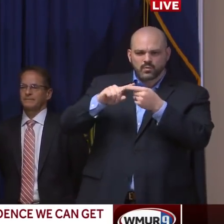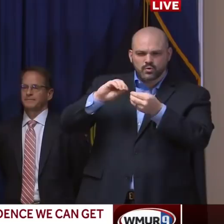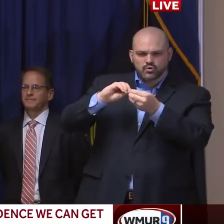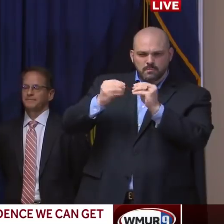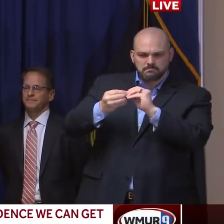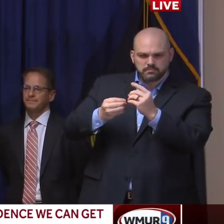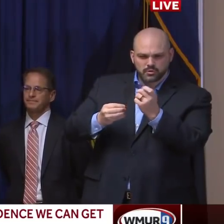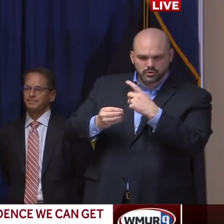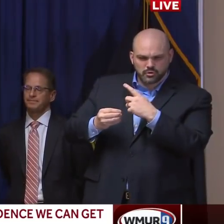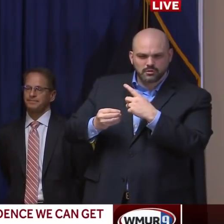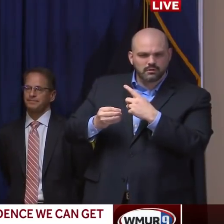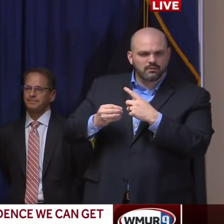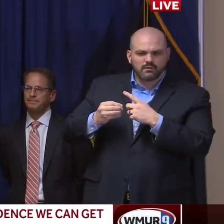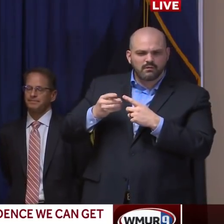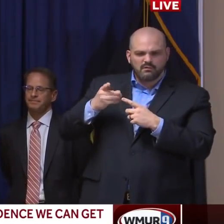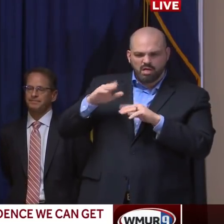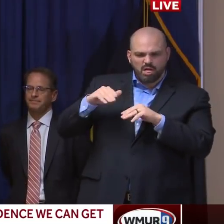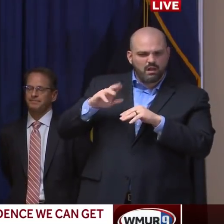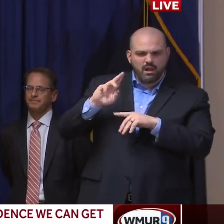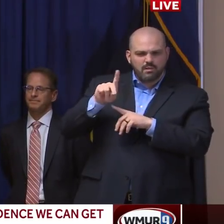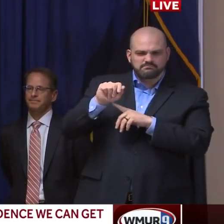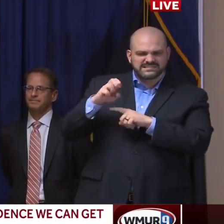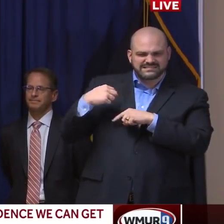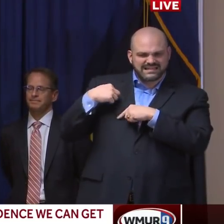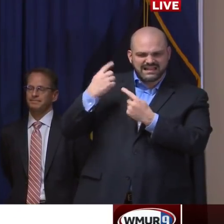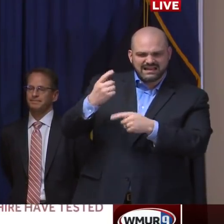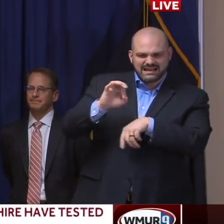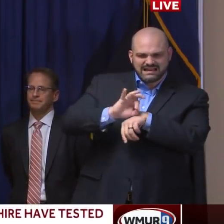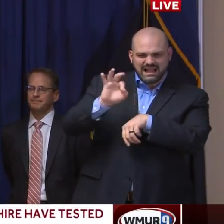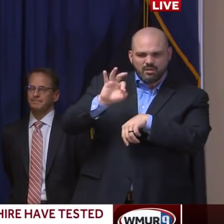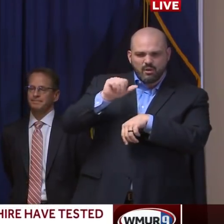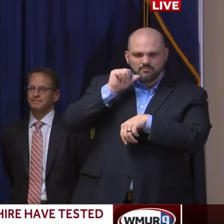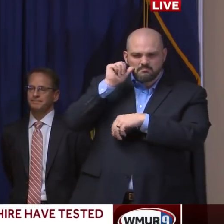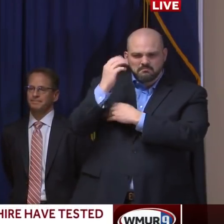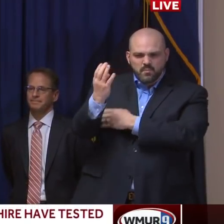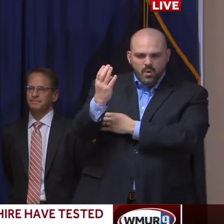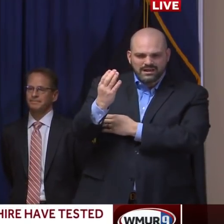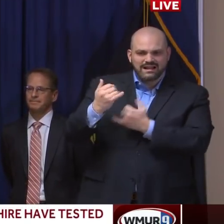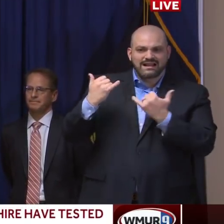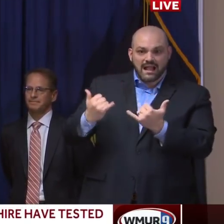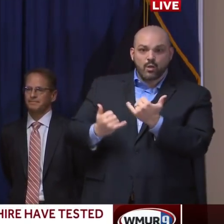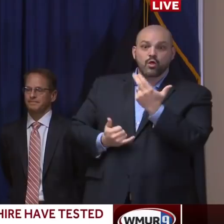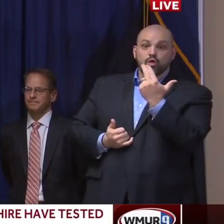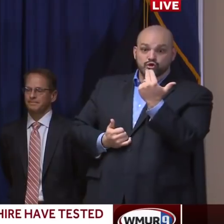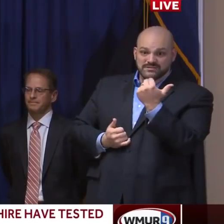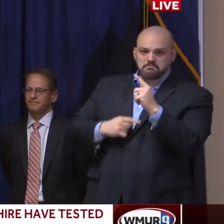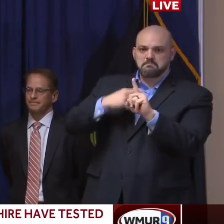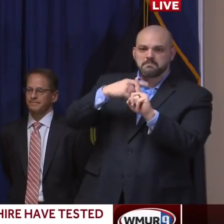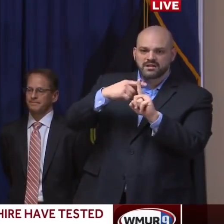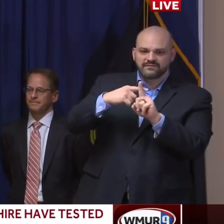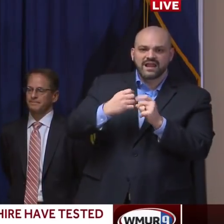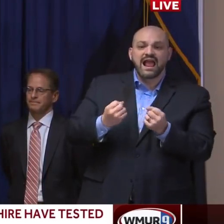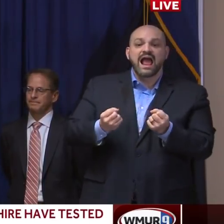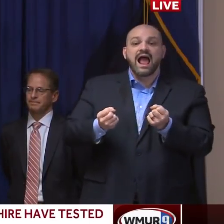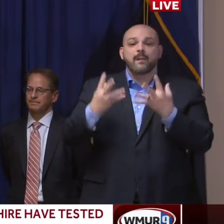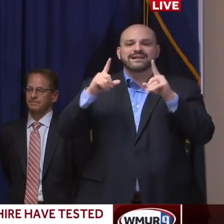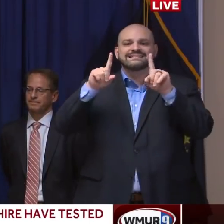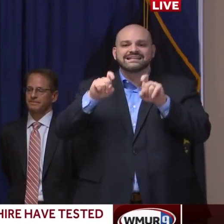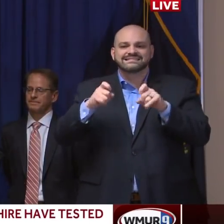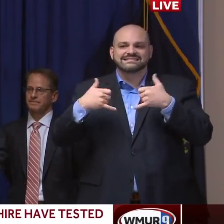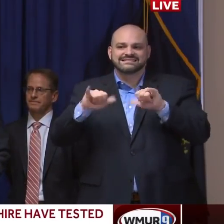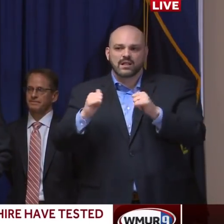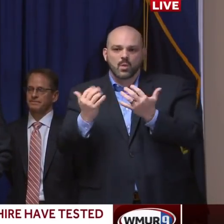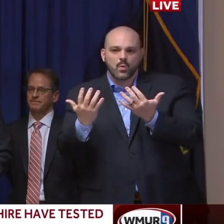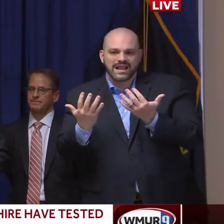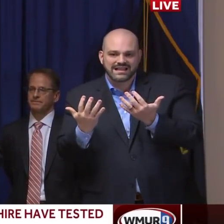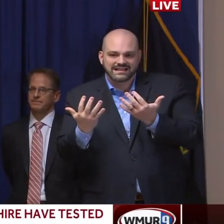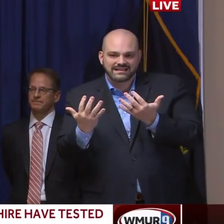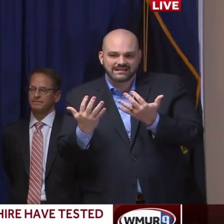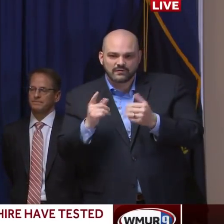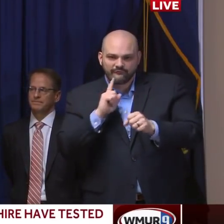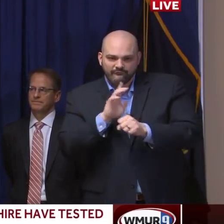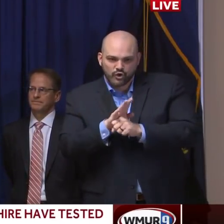JUST TO CIRCLE BACK, THE WEBSITE HAS NOT BEEN UPDATED SINCE 9:00 YESTERDAY MORNING, SO YOU HAVE 13 POSITIVES.